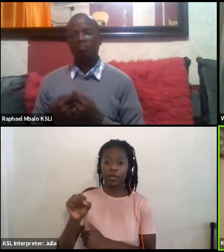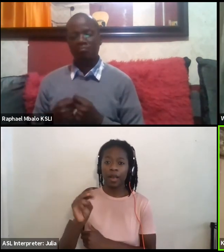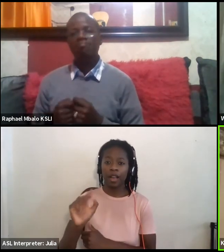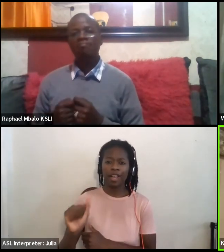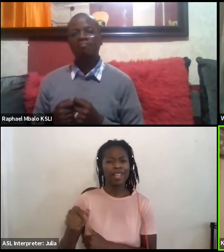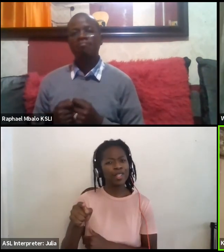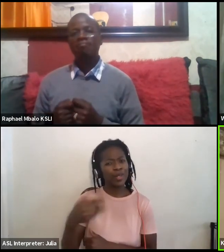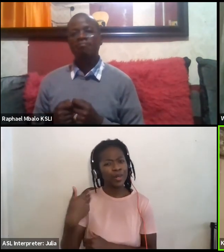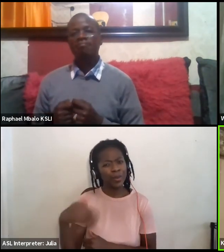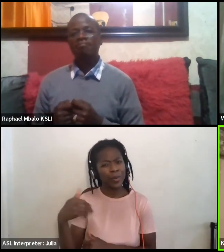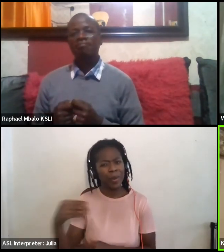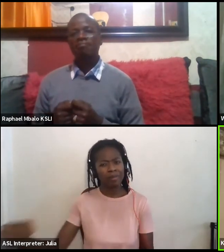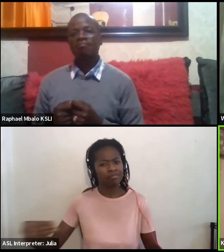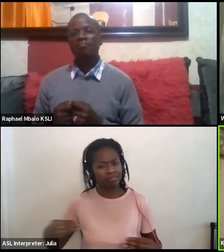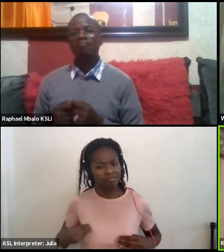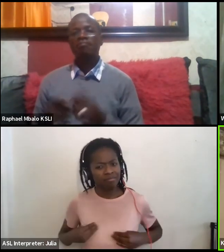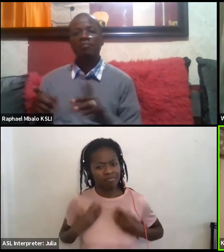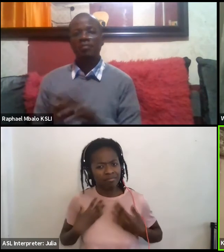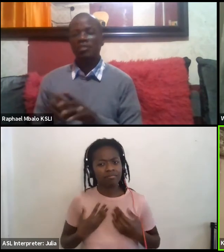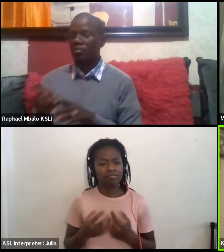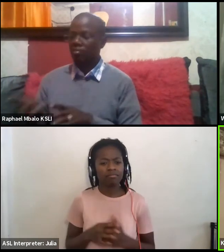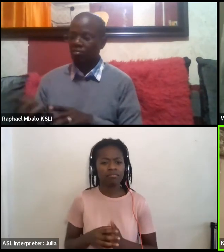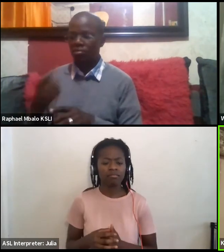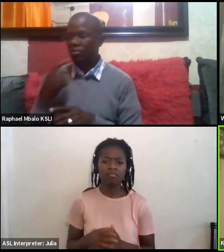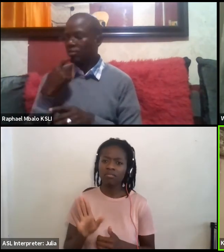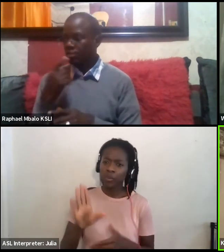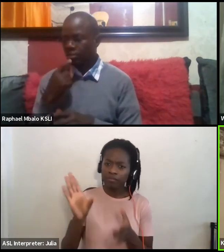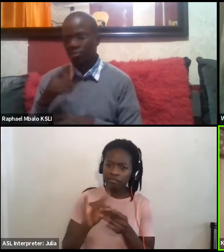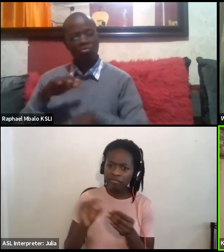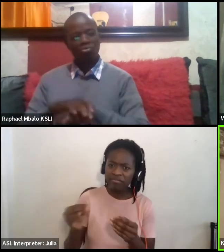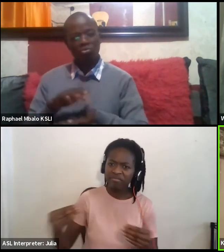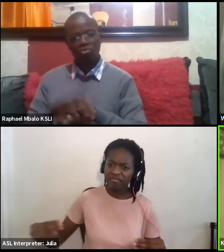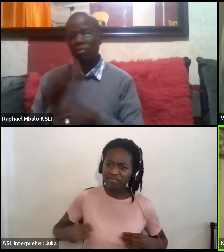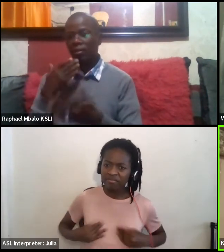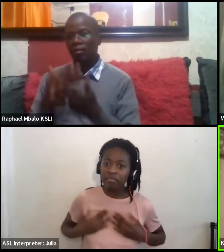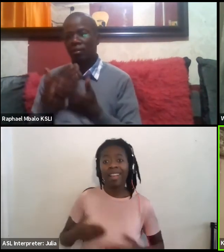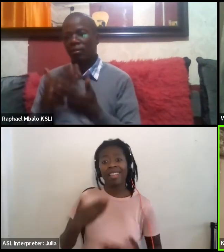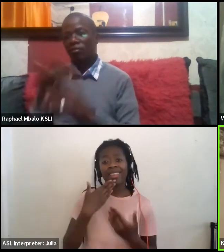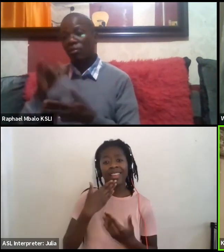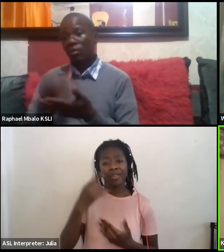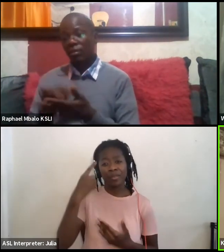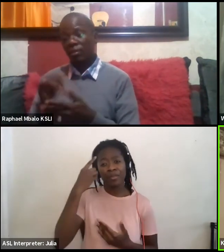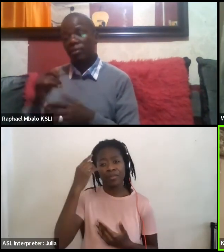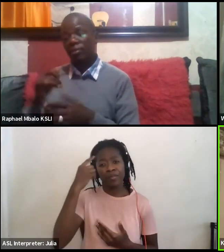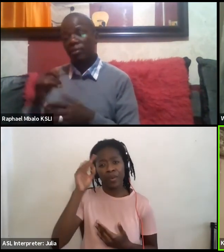Well, thank you. I mean, you're so uplifting with everything you say, so thank you for that piece of wisdom. Thank you.